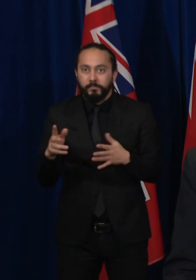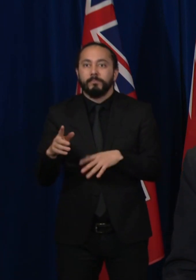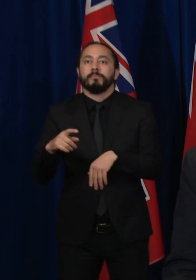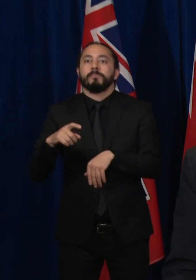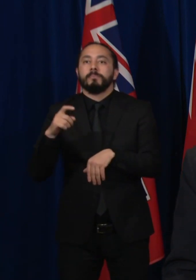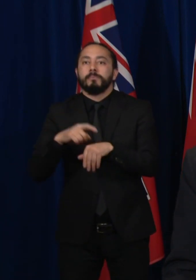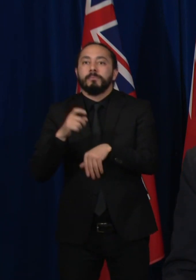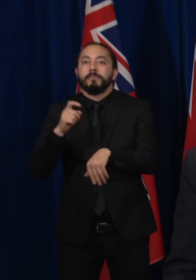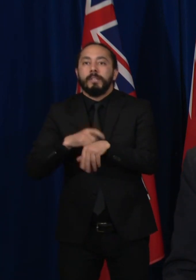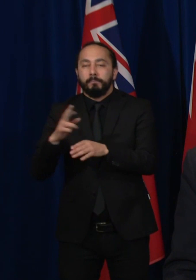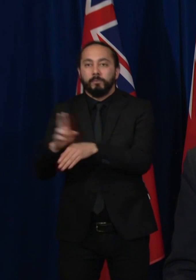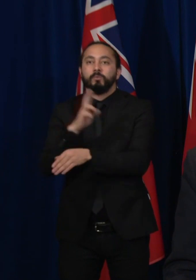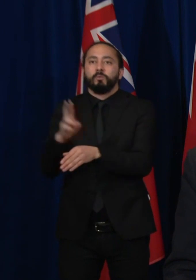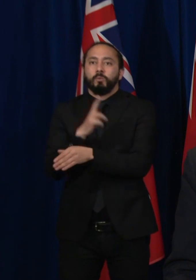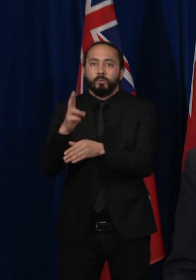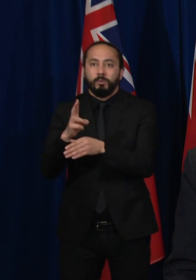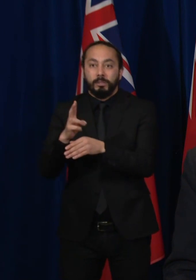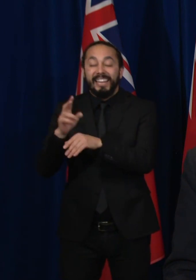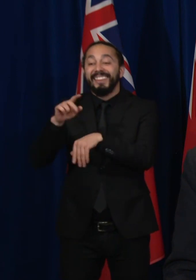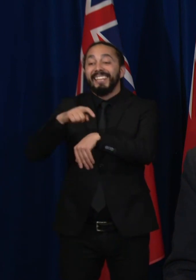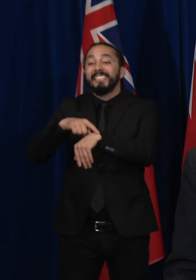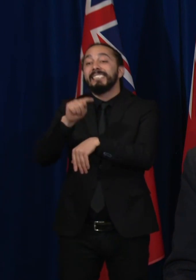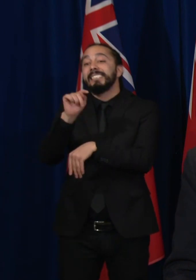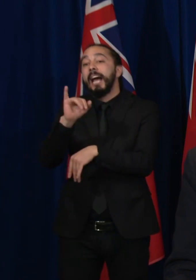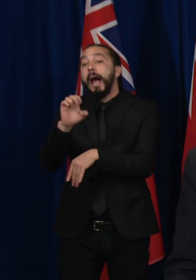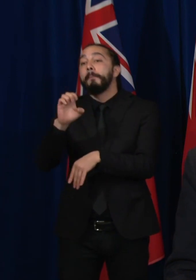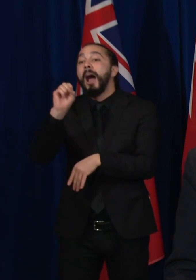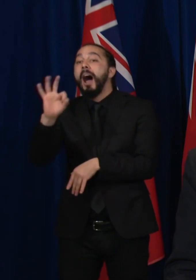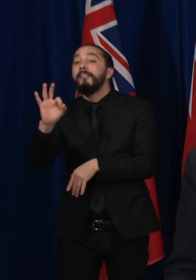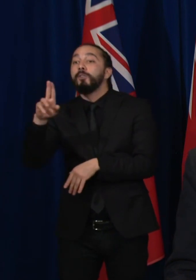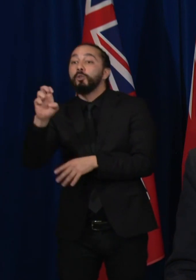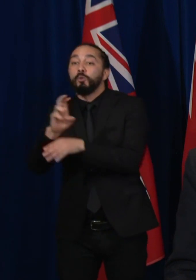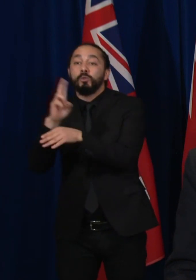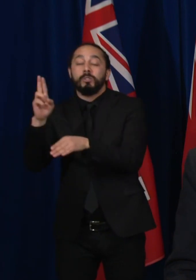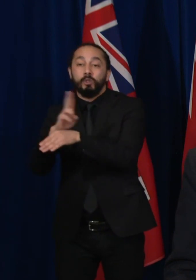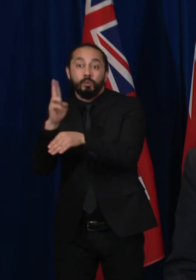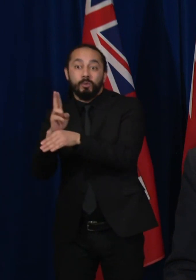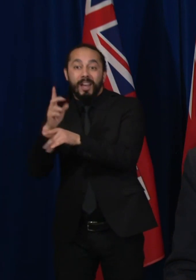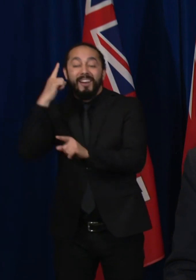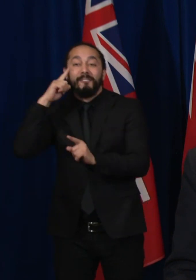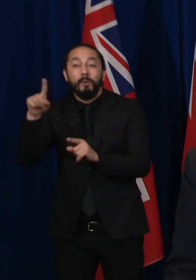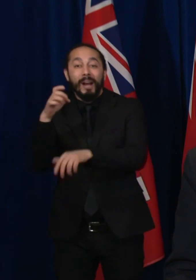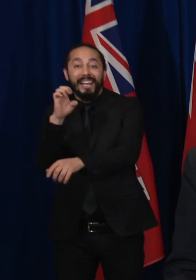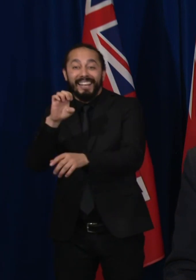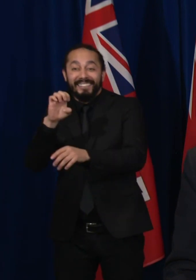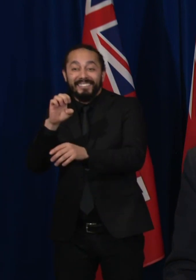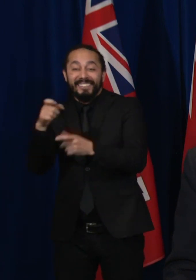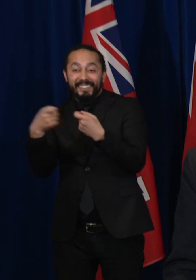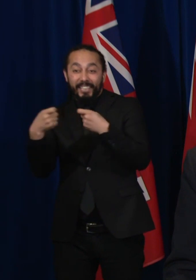announced that we are using while it can never forget what they did here. time-of-use electricity pricing for residential, farm and small business It is rather for us, the living, to stand here,